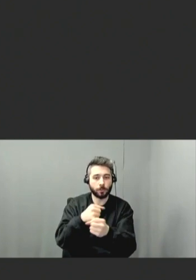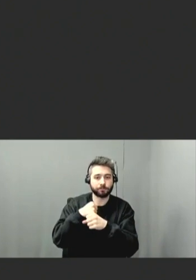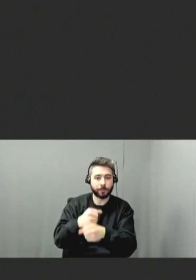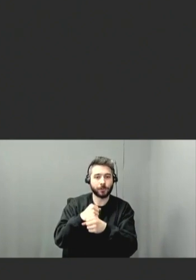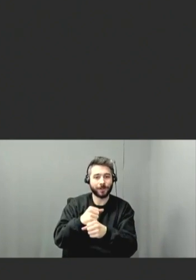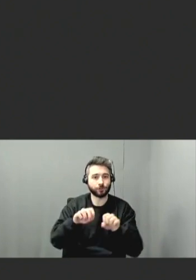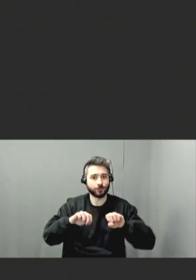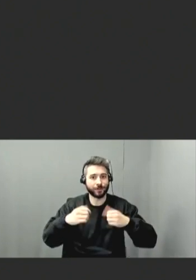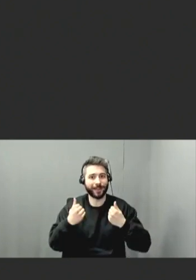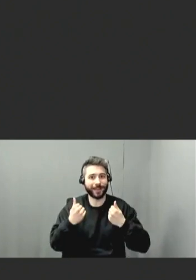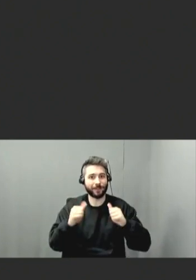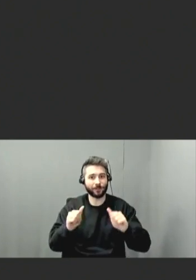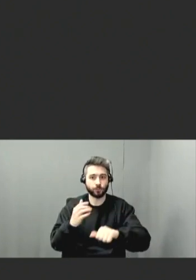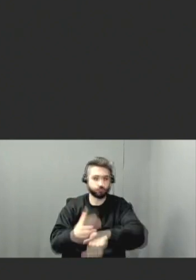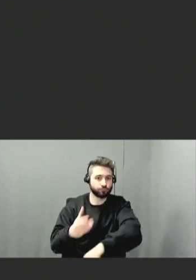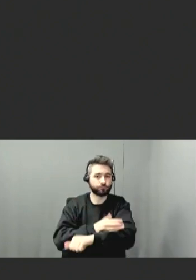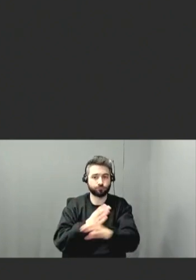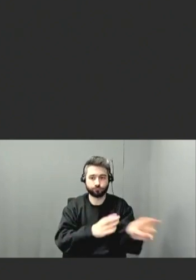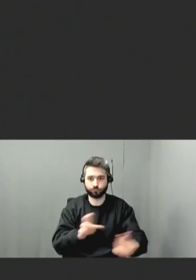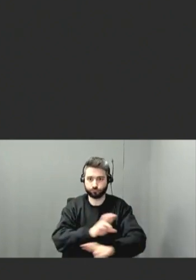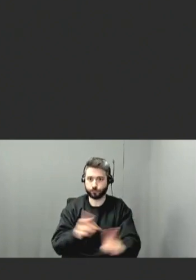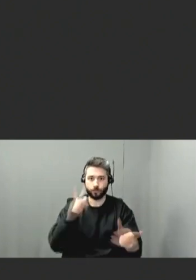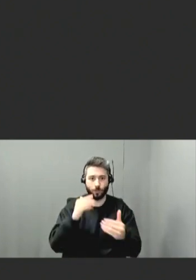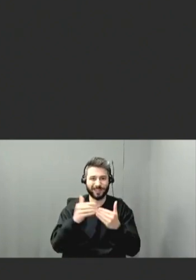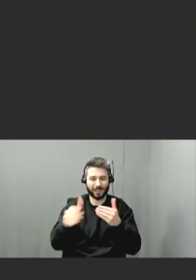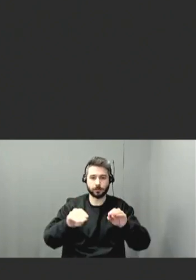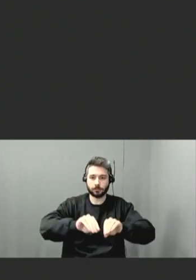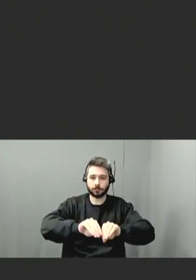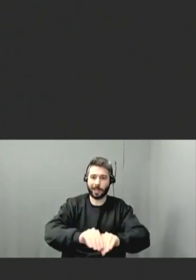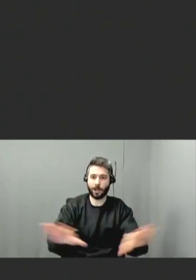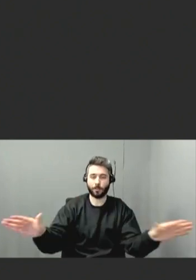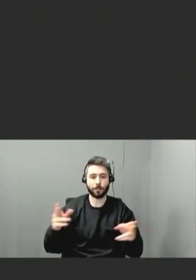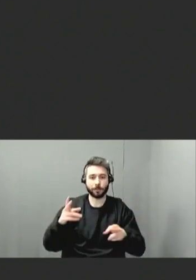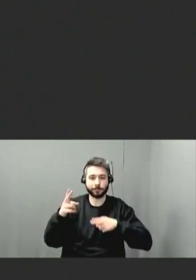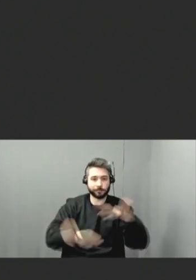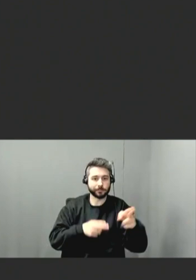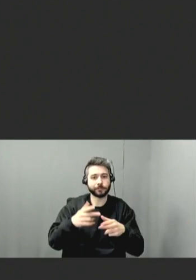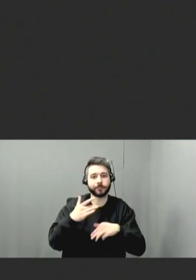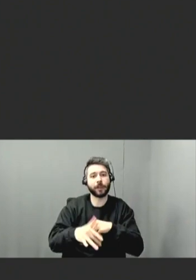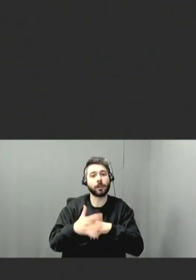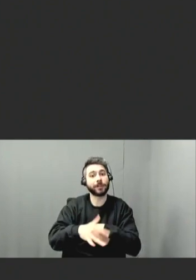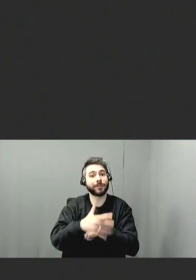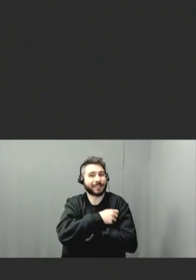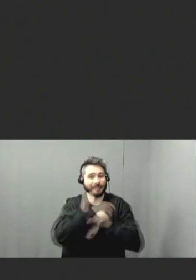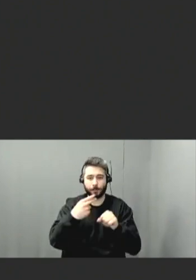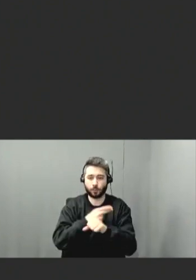to improve preparedness for the next outbreaks by expediting availability of vaccine that could be used in clinical trials.